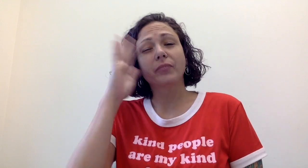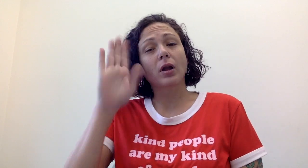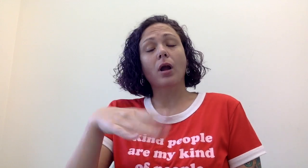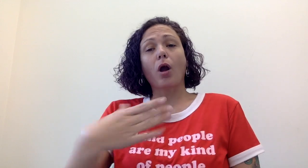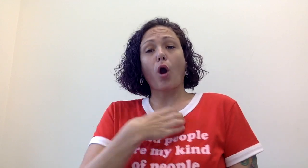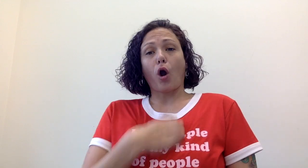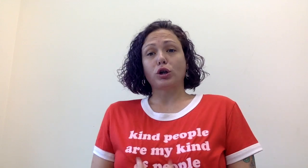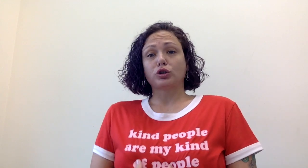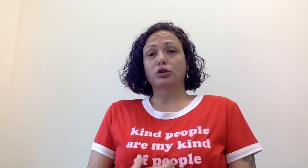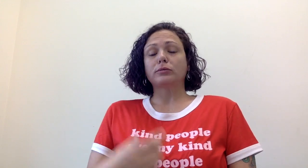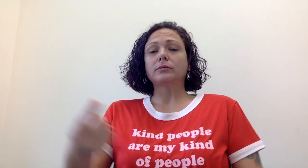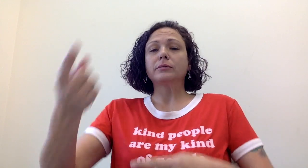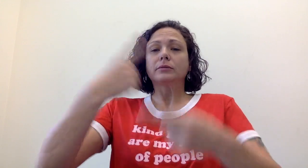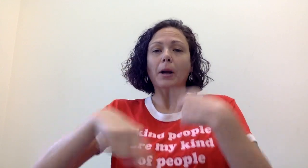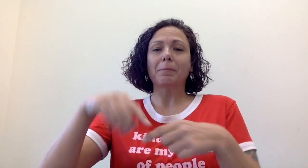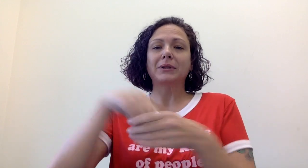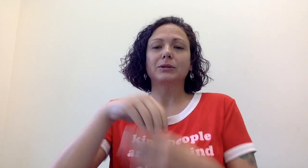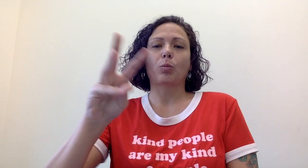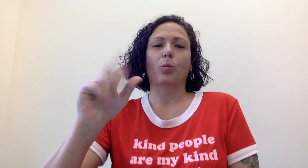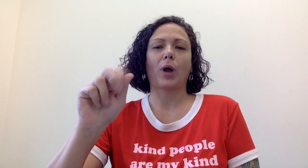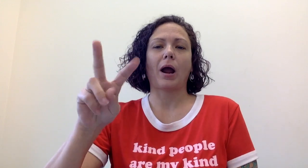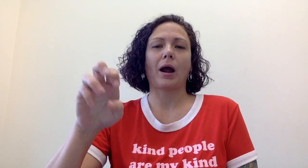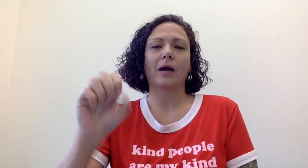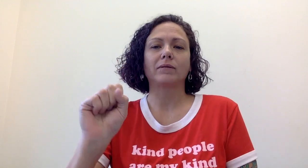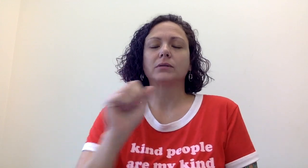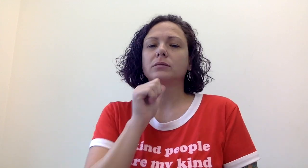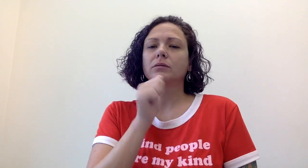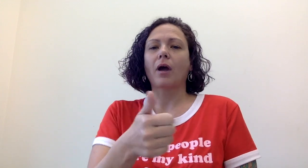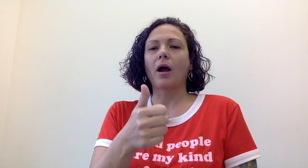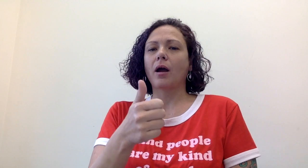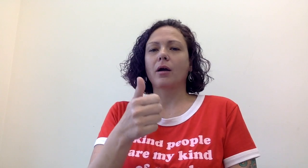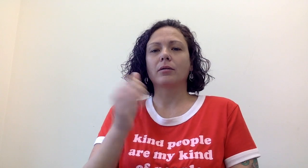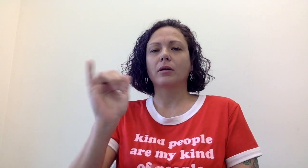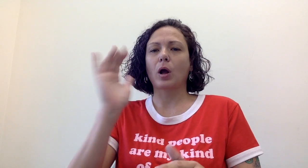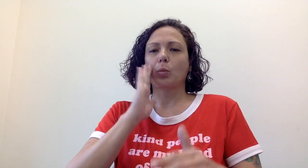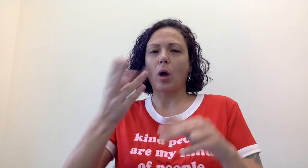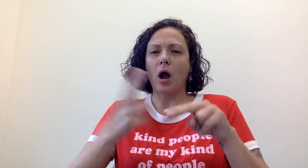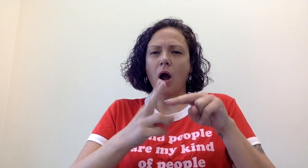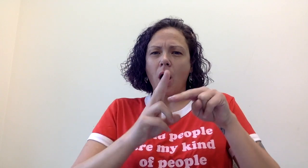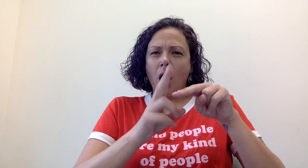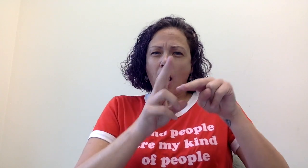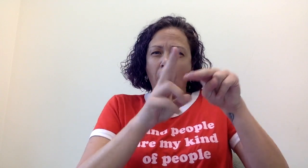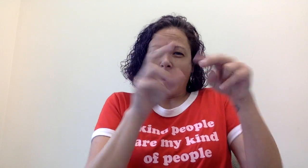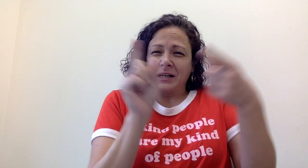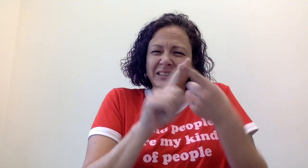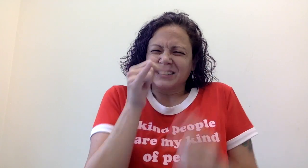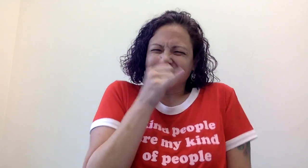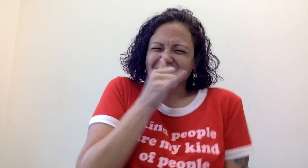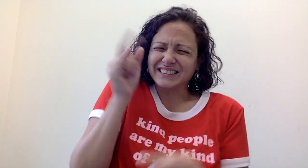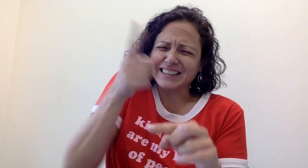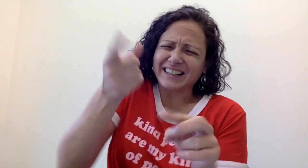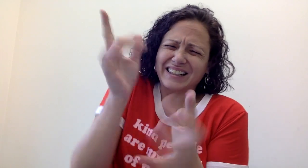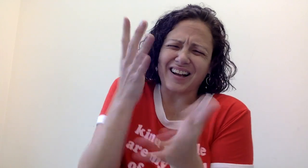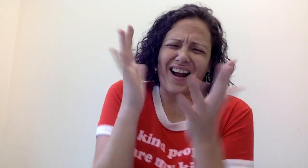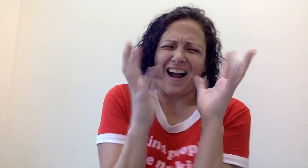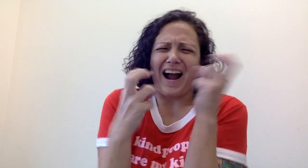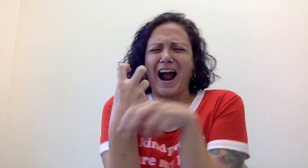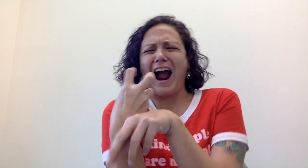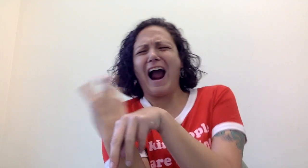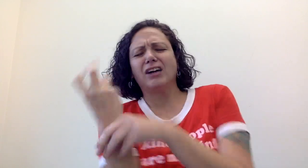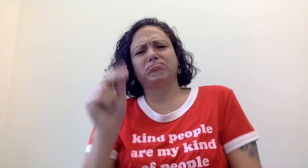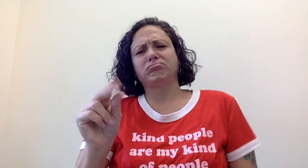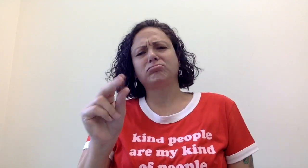Hunger comes in waves. It doesn't get so bad to the point where you're on the floor, starving.